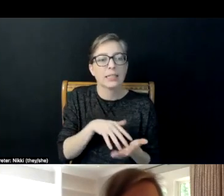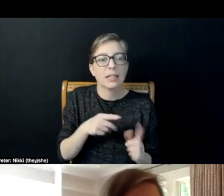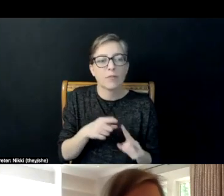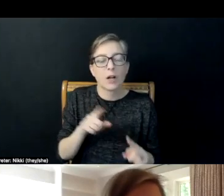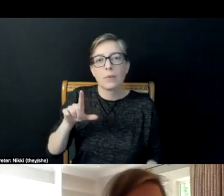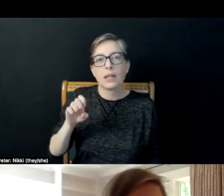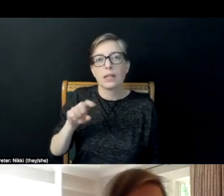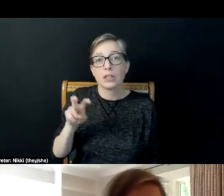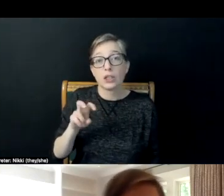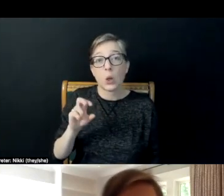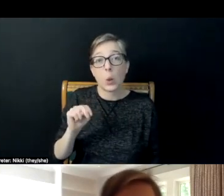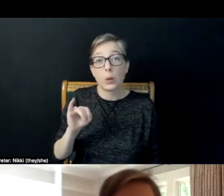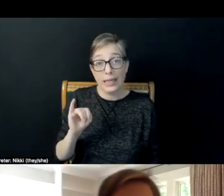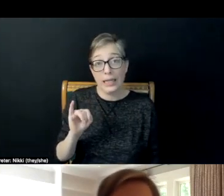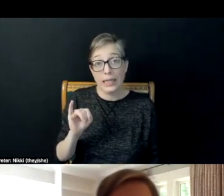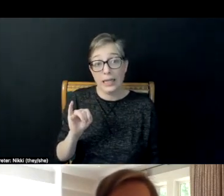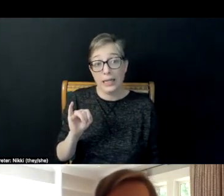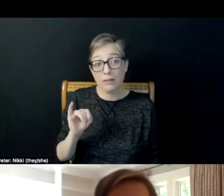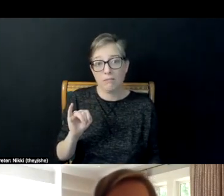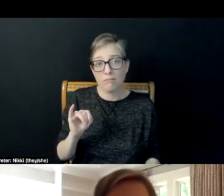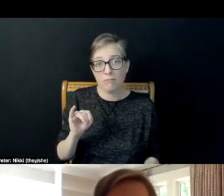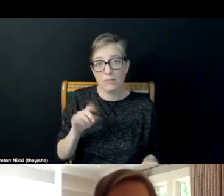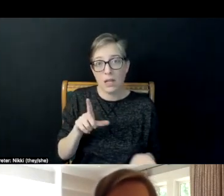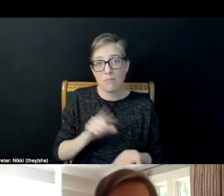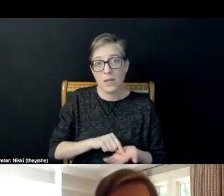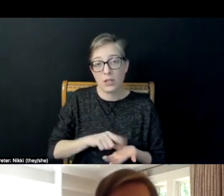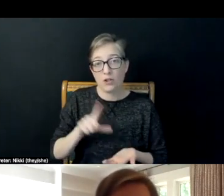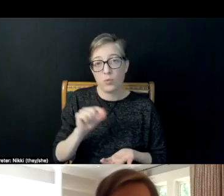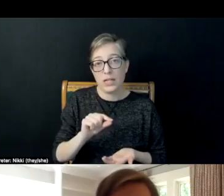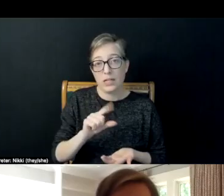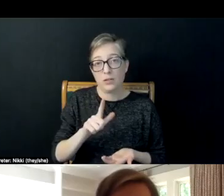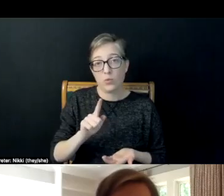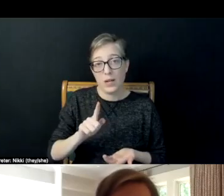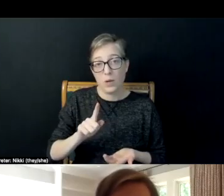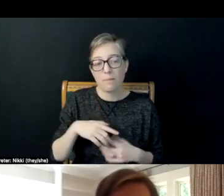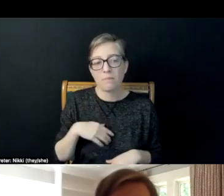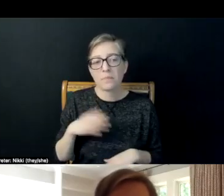2021 and it looked at over 700 physicians who responded to the survey.